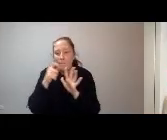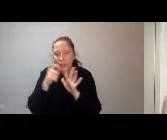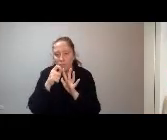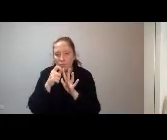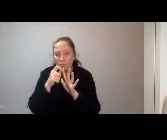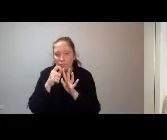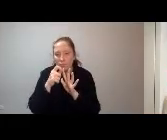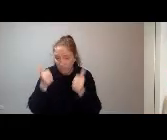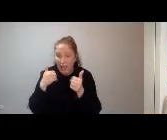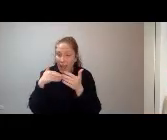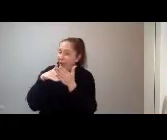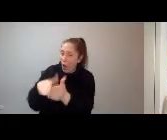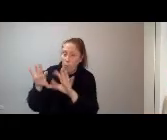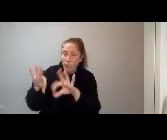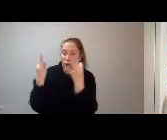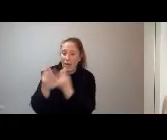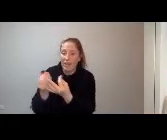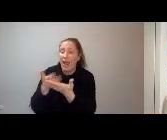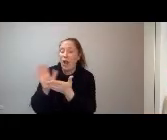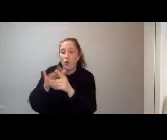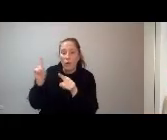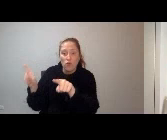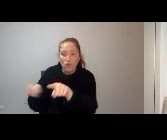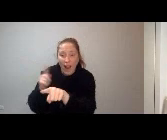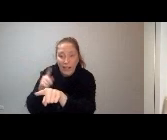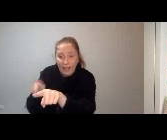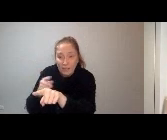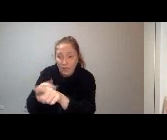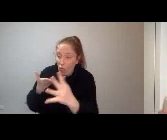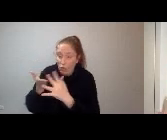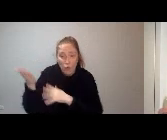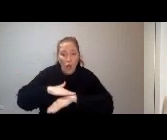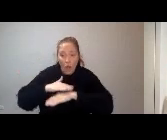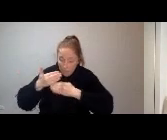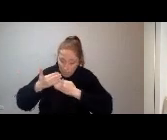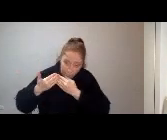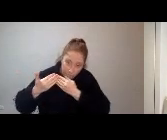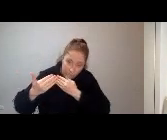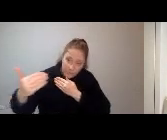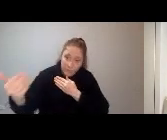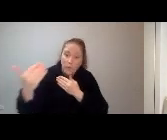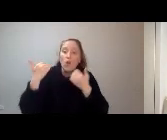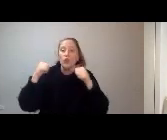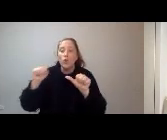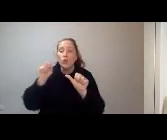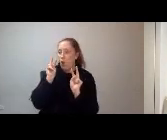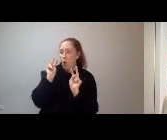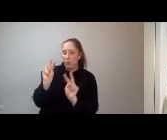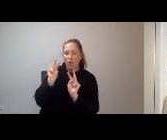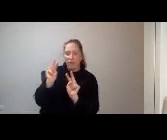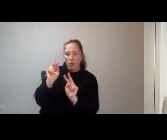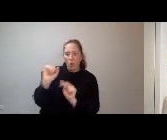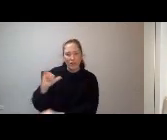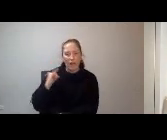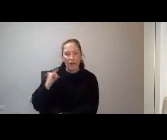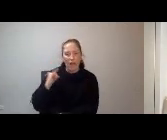to track the quality of practice over time using observation, using that evidence,